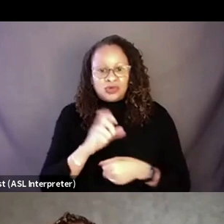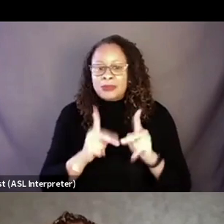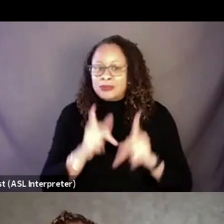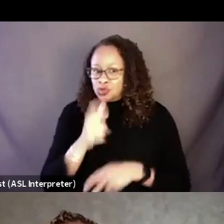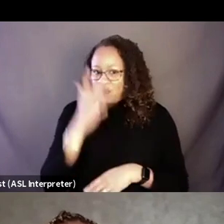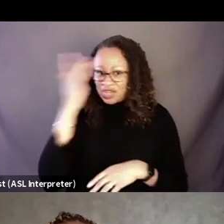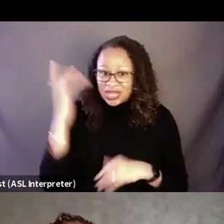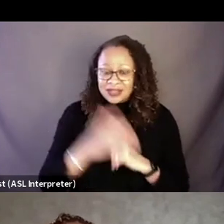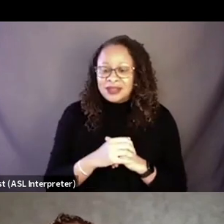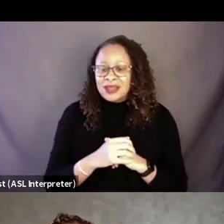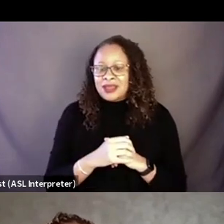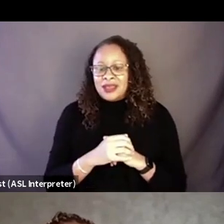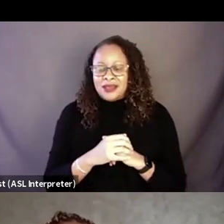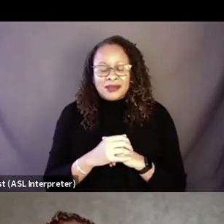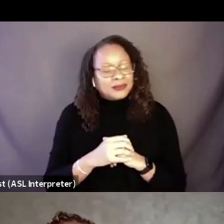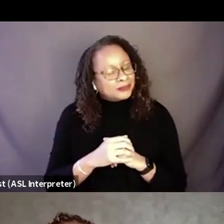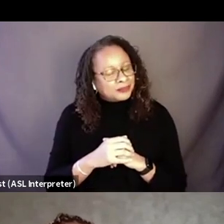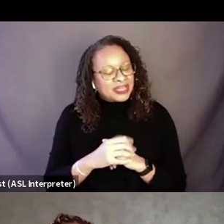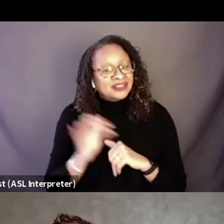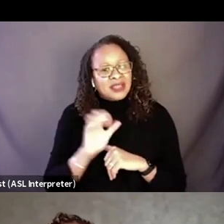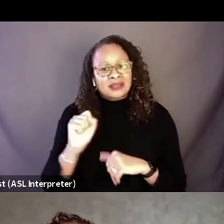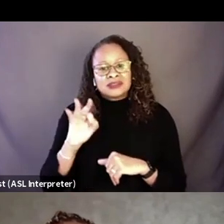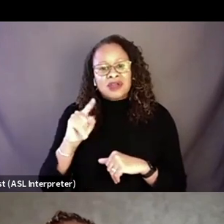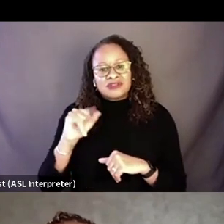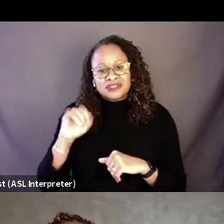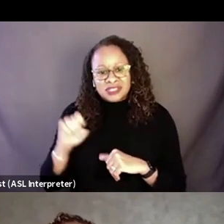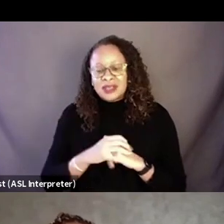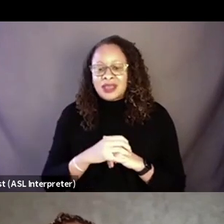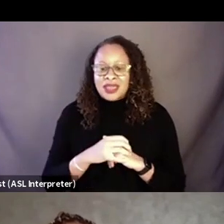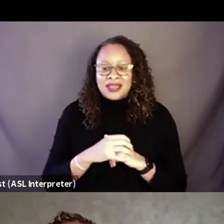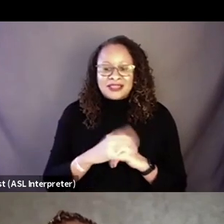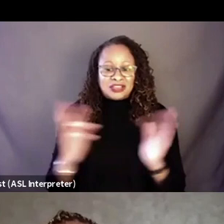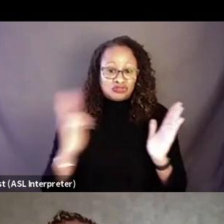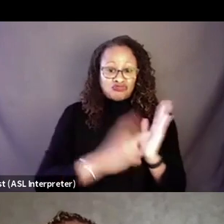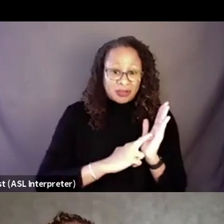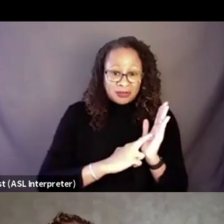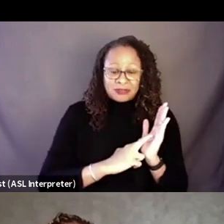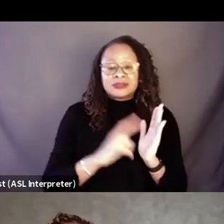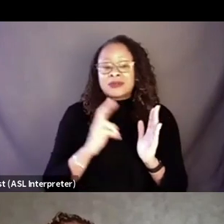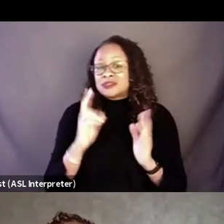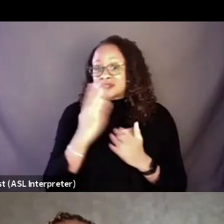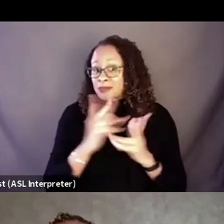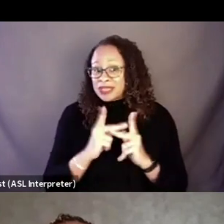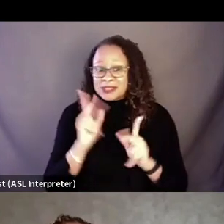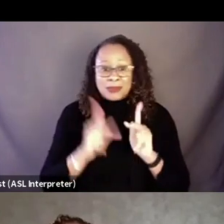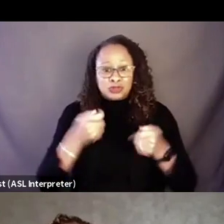And the reason I actually love "Softie" is that there's a record somewhere that some people came up and tried to do something and "Softie" isn't even about me.